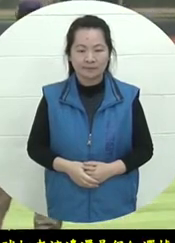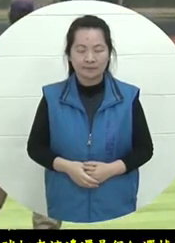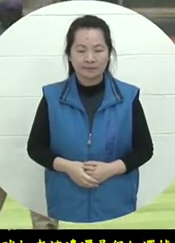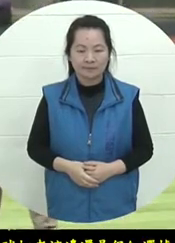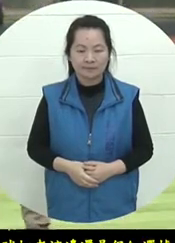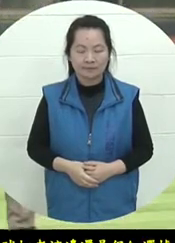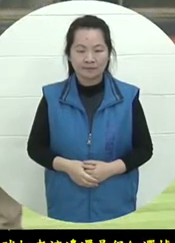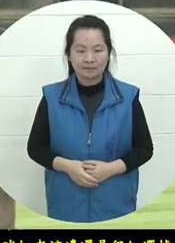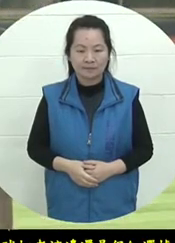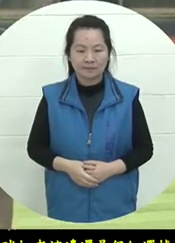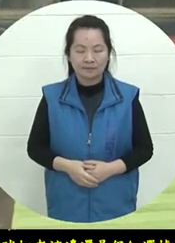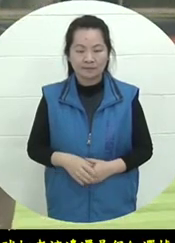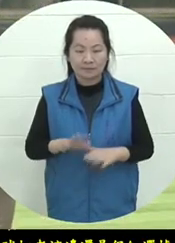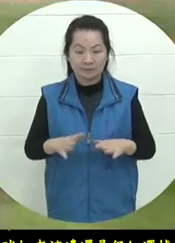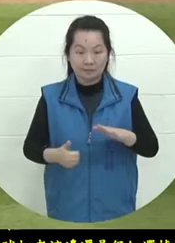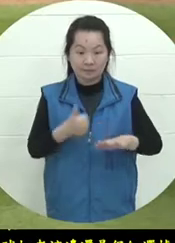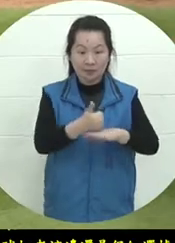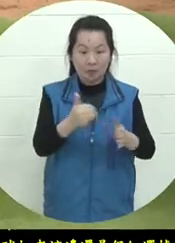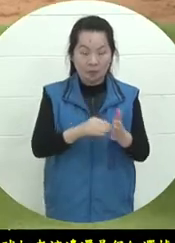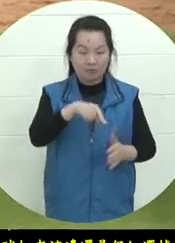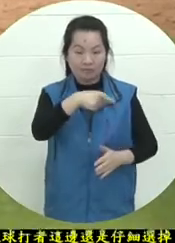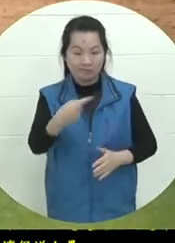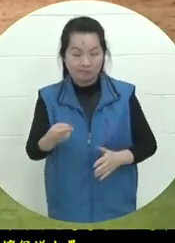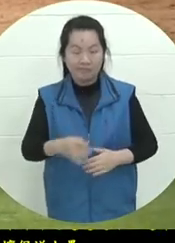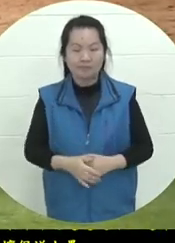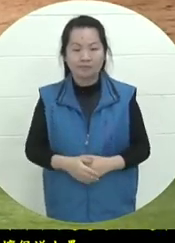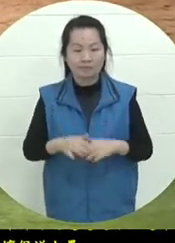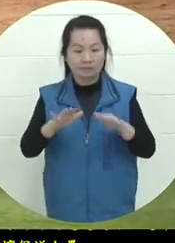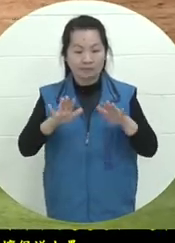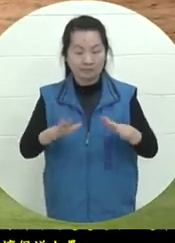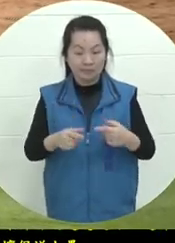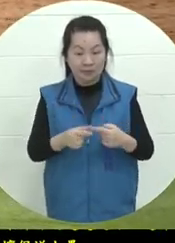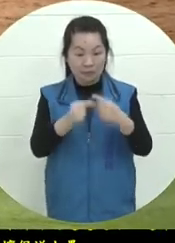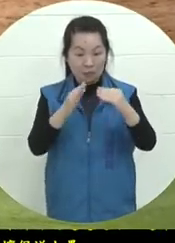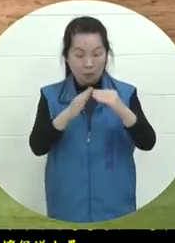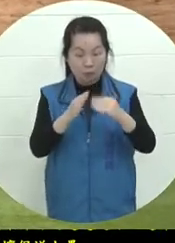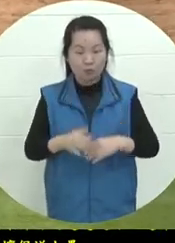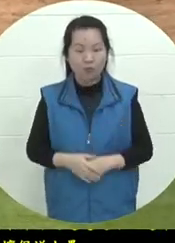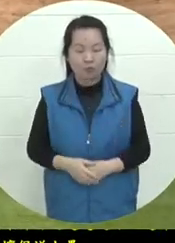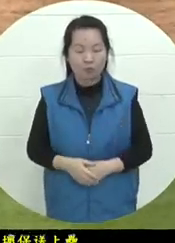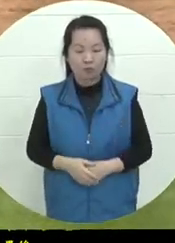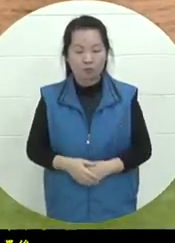to center field. Then he came on to bat and hit the first inning of the day. The team